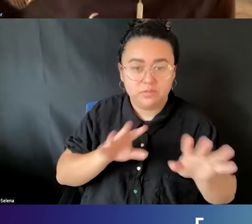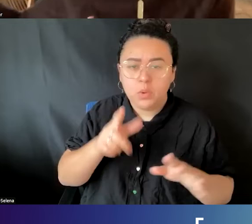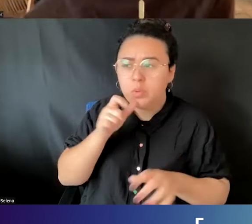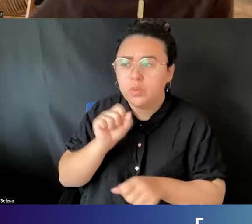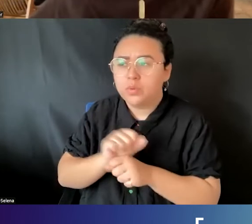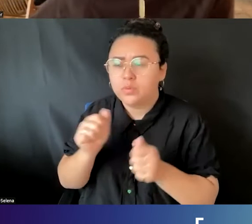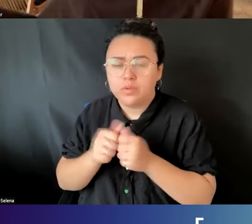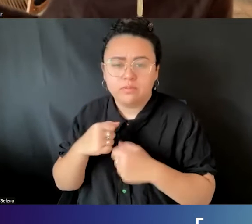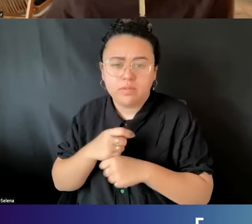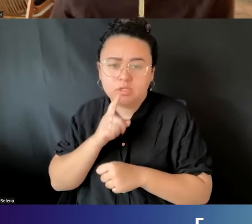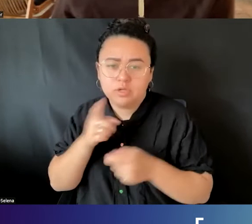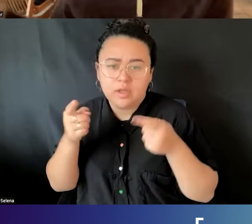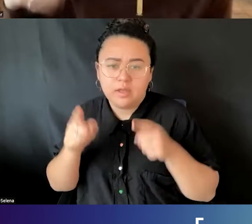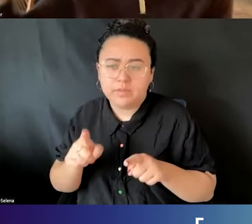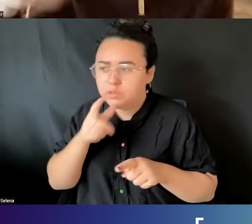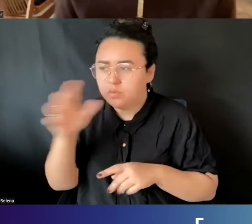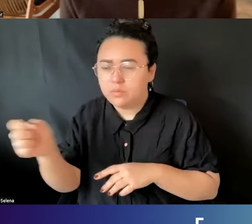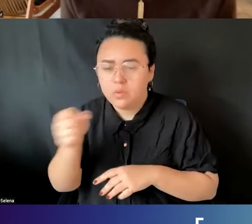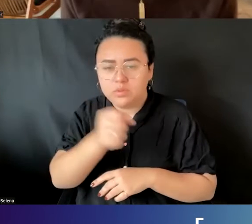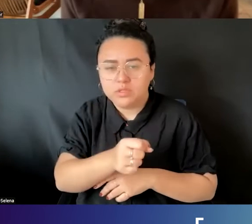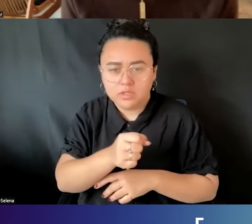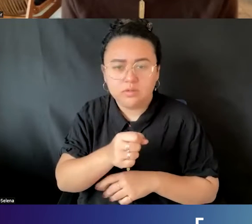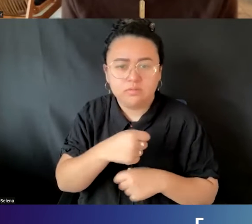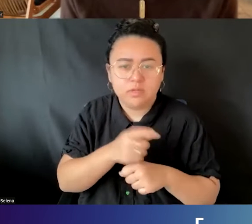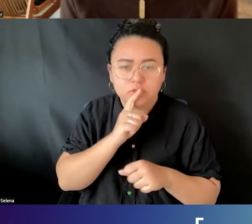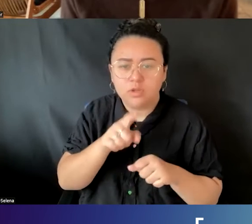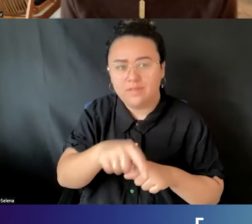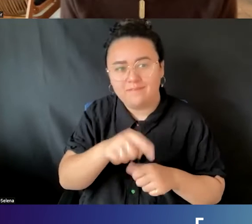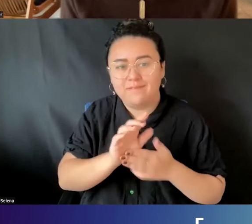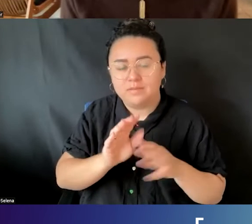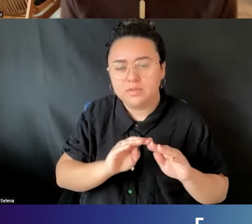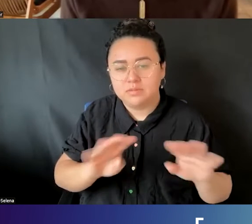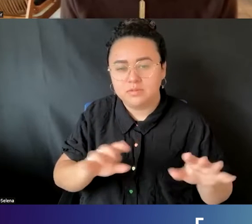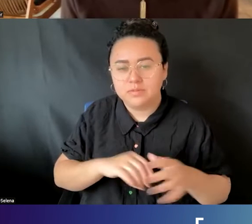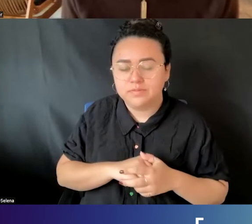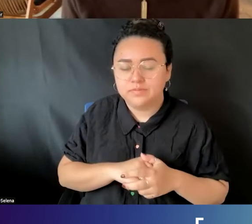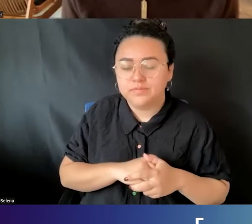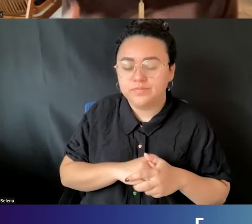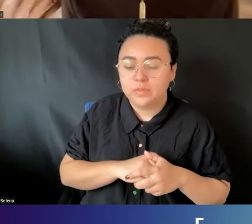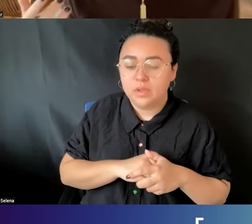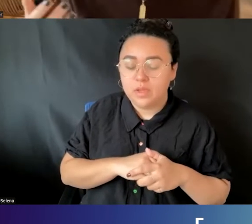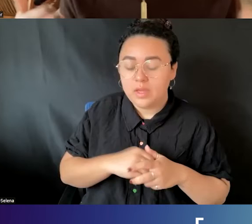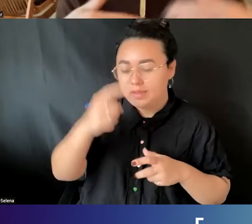to ensure that that happens outside of what offers on the table? And so, you know, I think, again, it's just kind of like